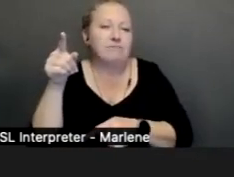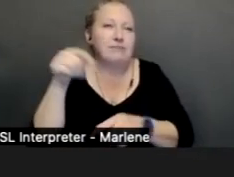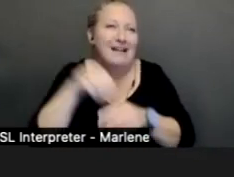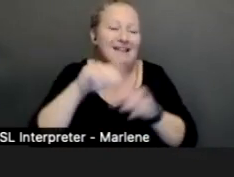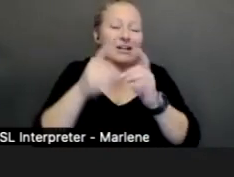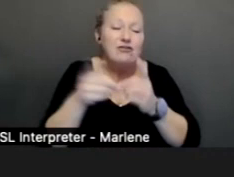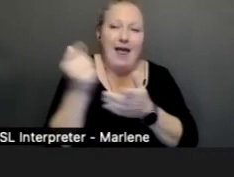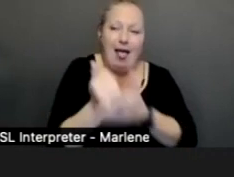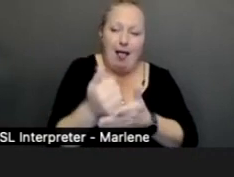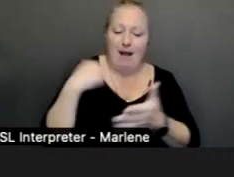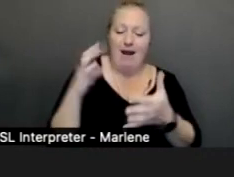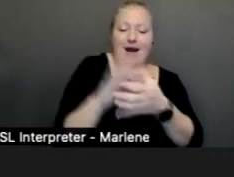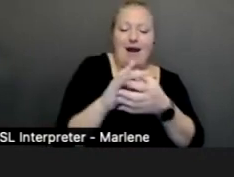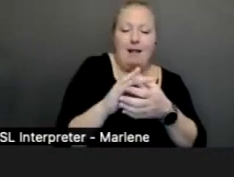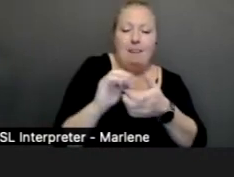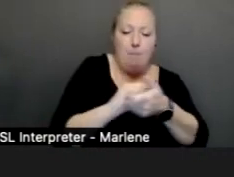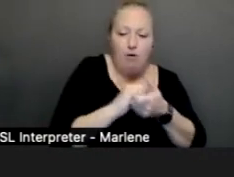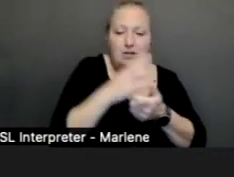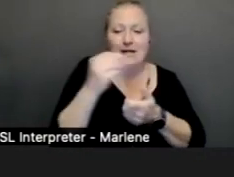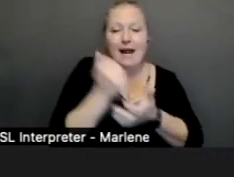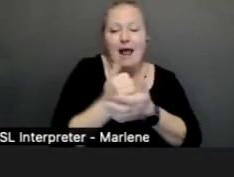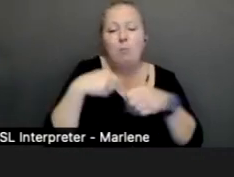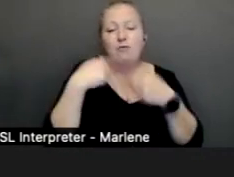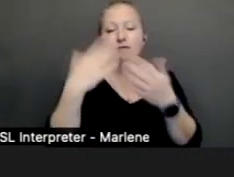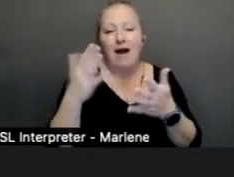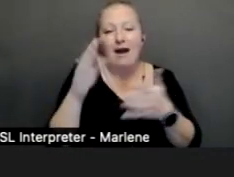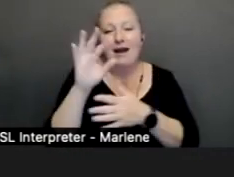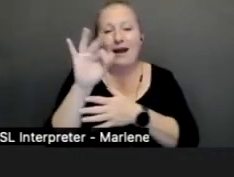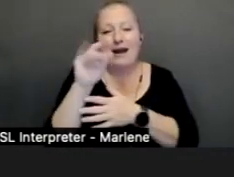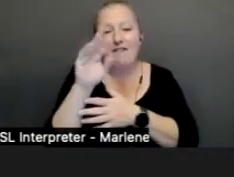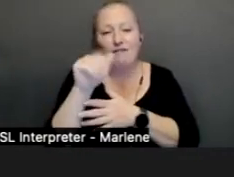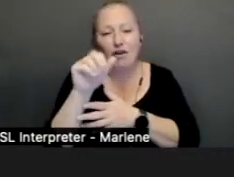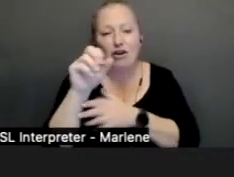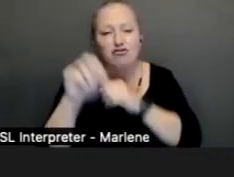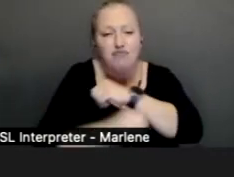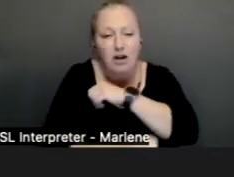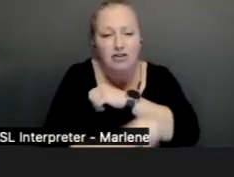connect those partners as well as help provide the infrastructure and the expertise at these at these